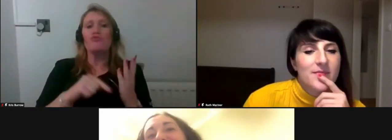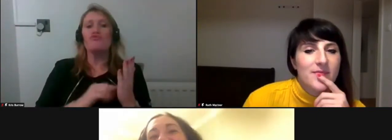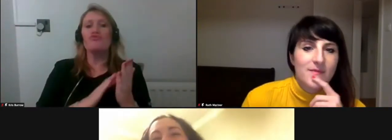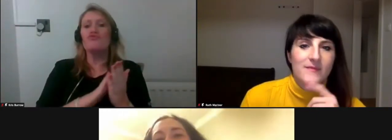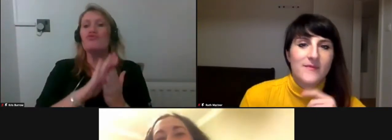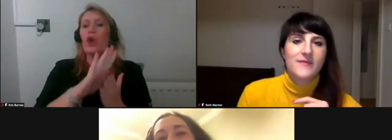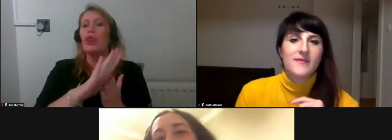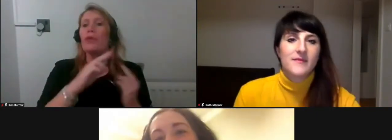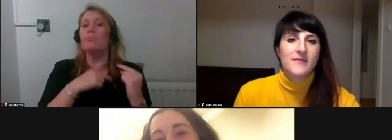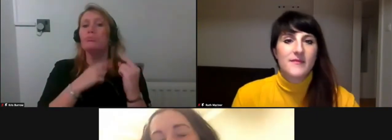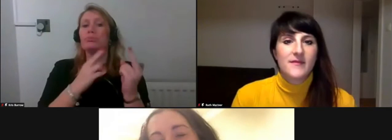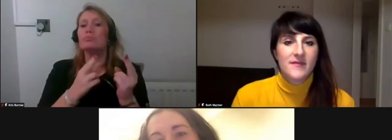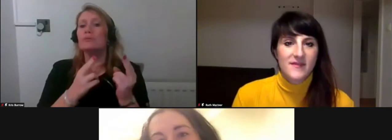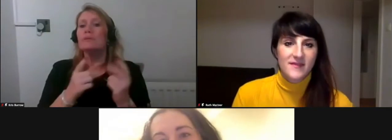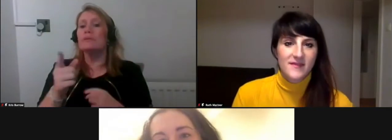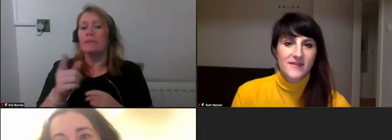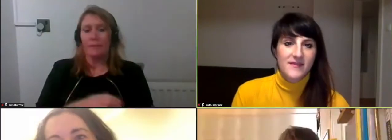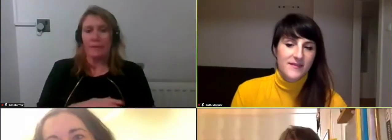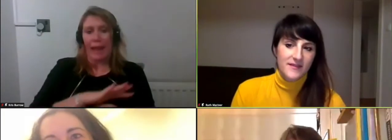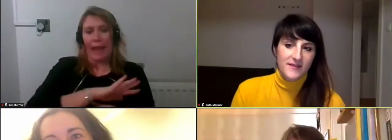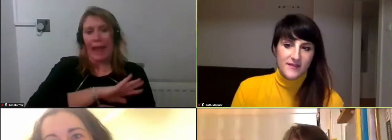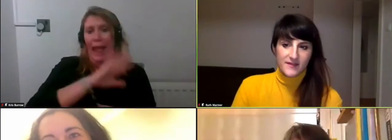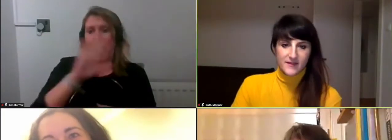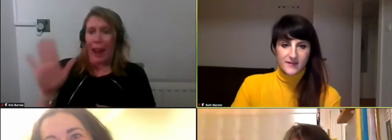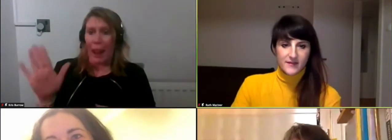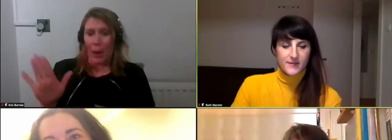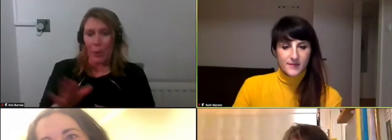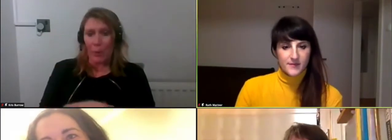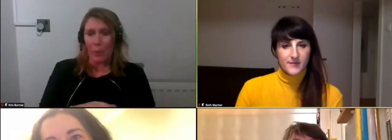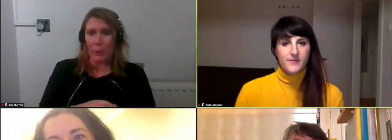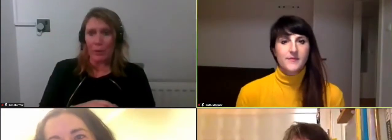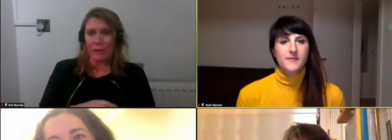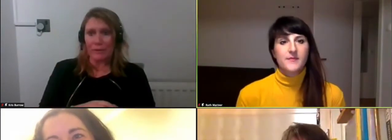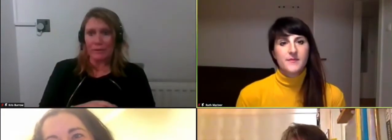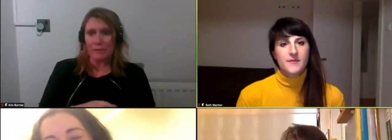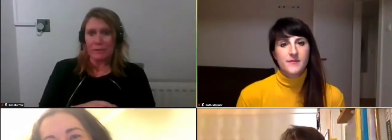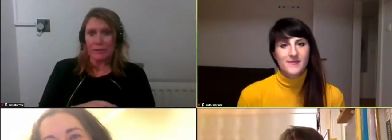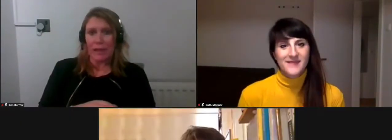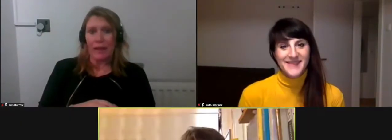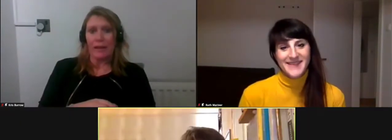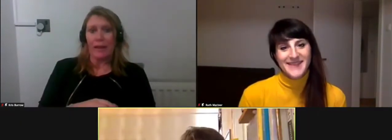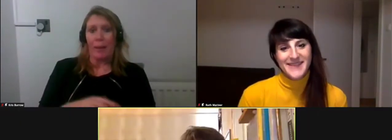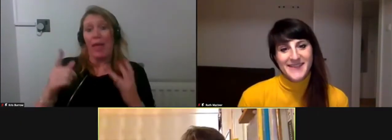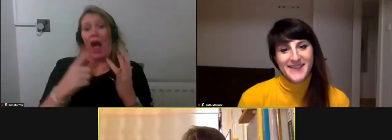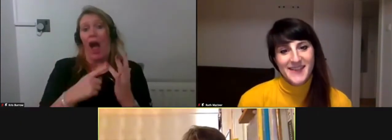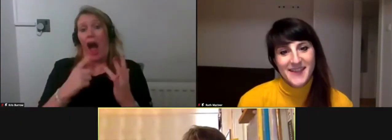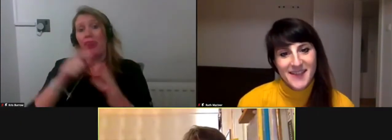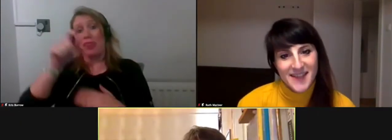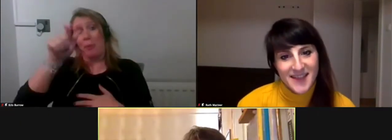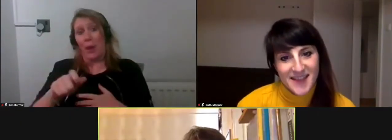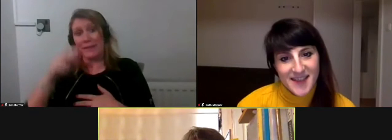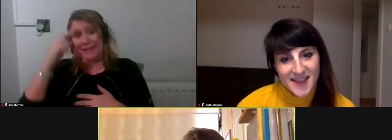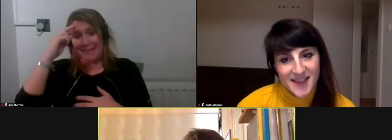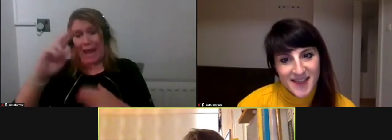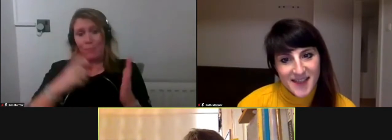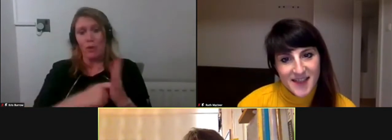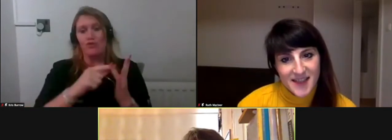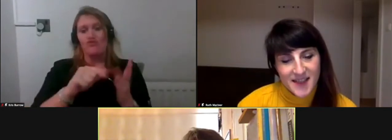Hi everyone, I'm the other Ruth on the project, I'm a Foley artist, generally